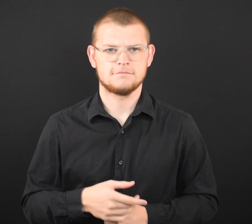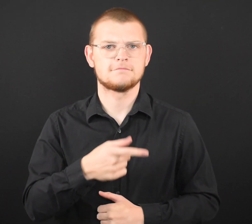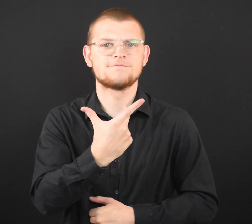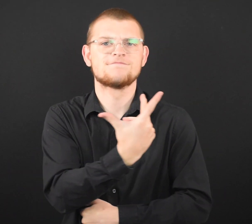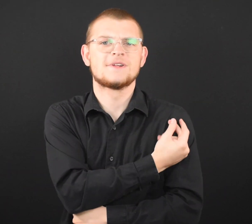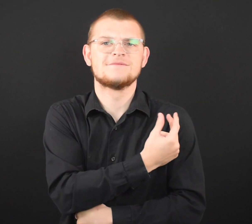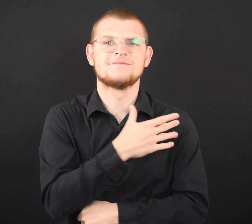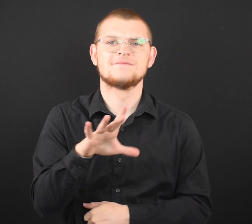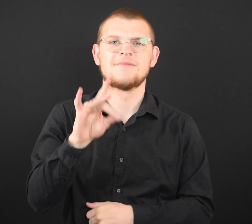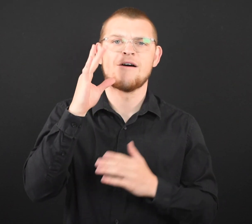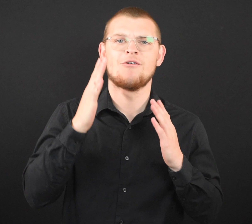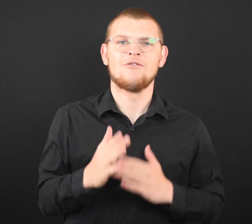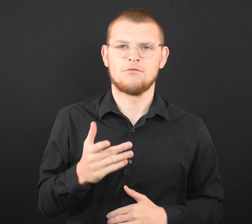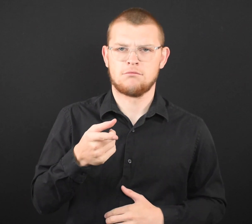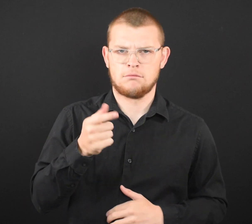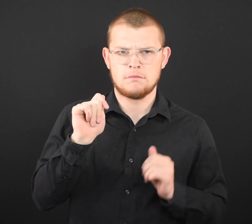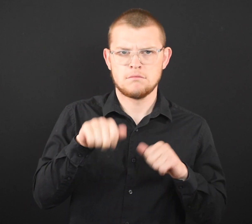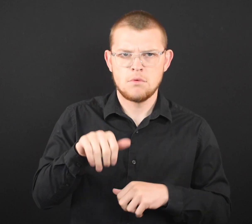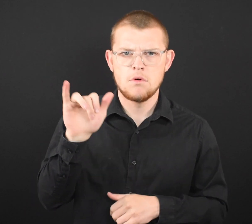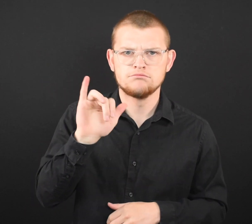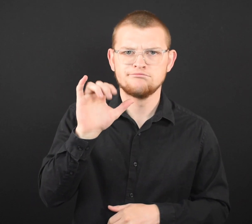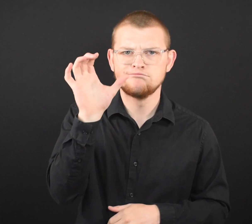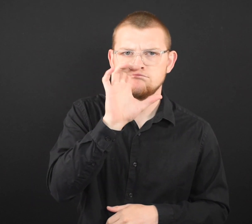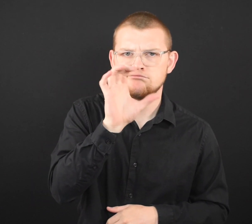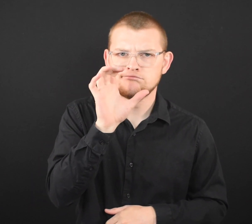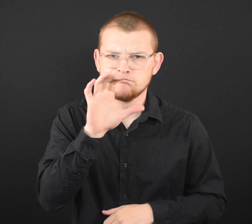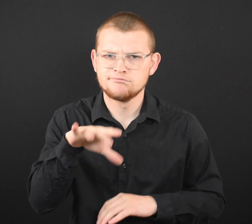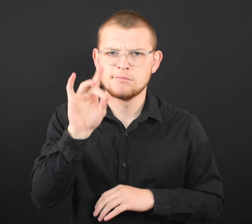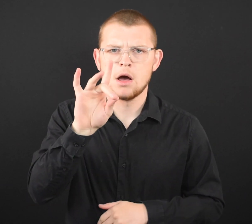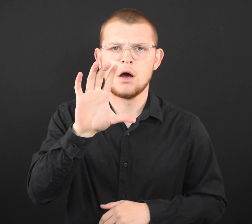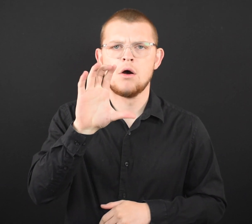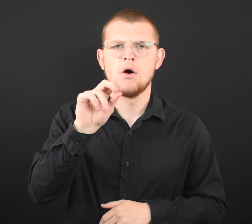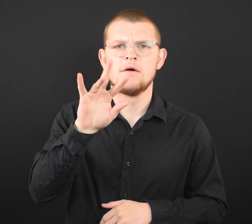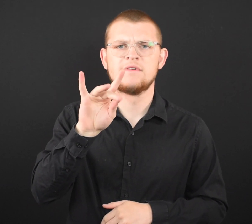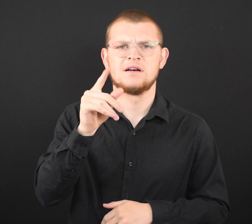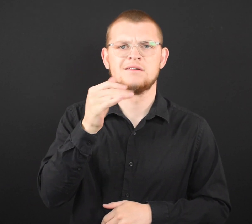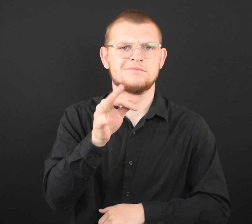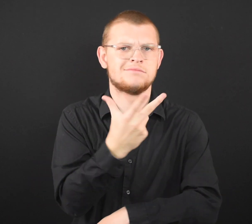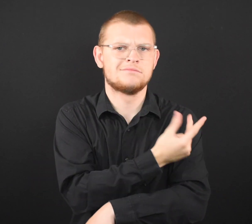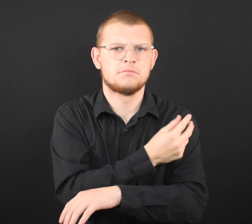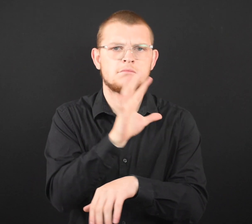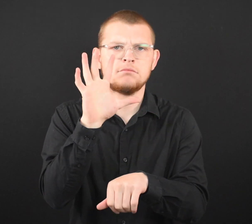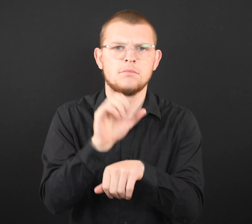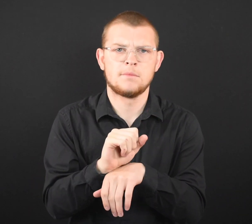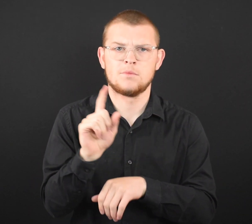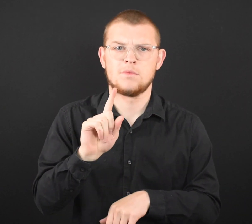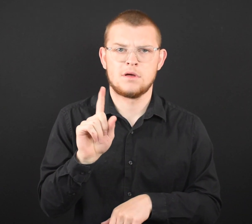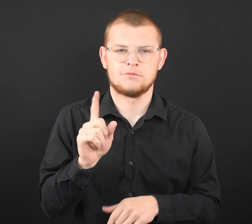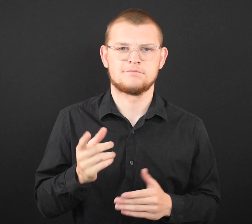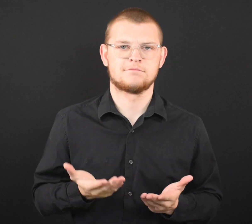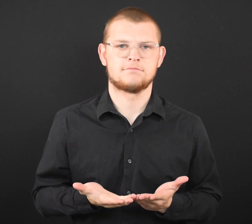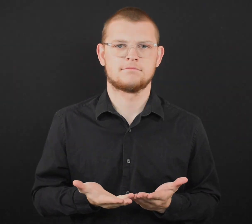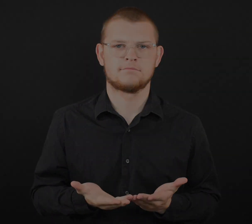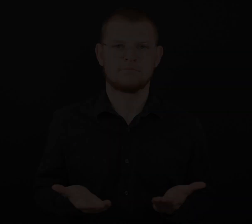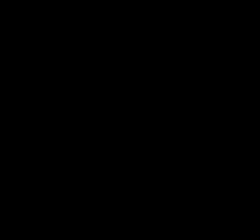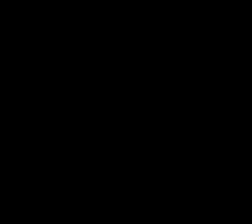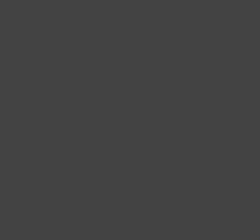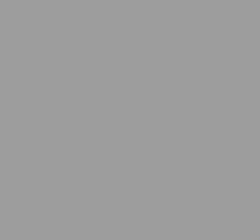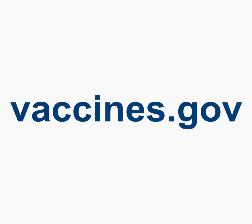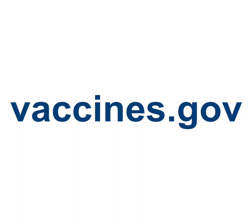Vaccine Finder: You can also find COVID-19 vaccine appointments at Vaccines.gov,